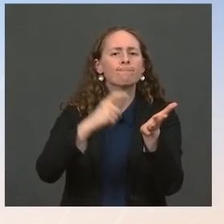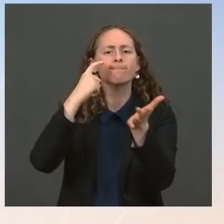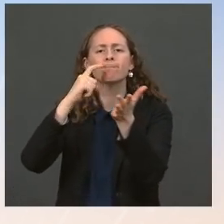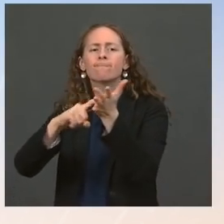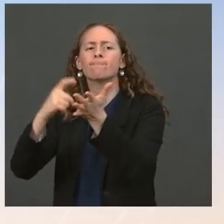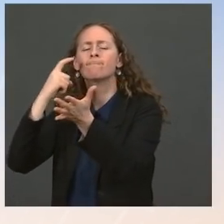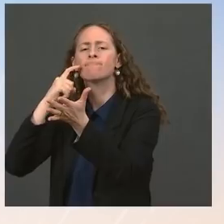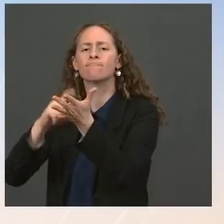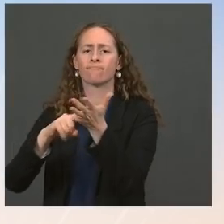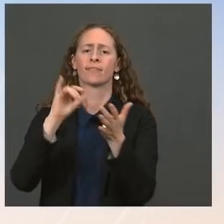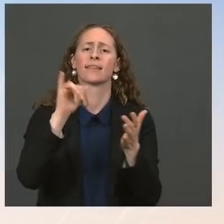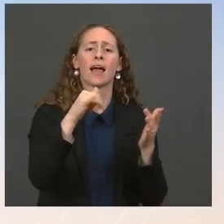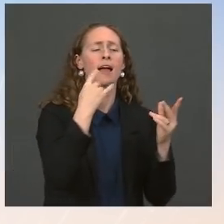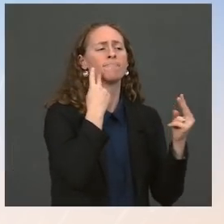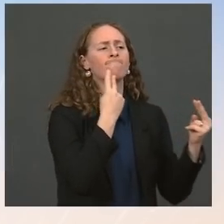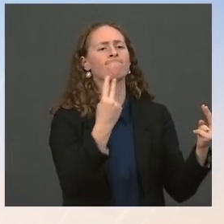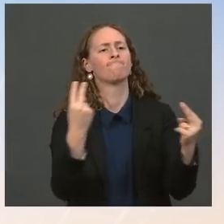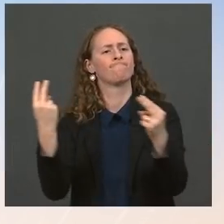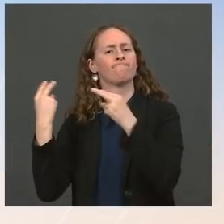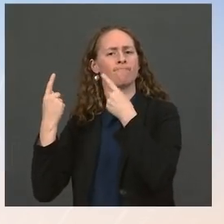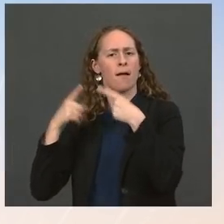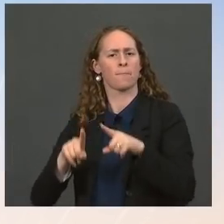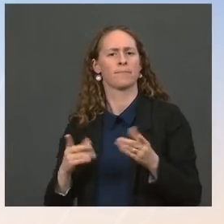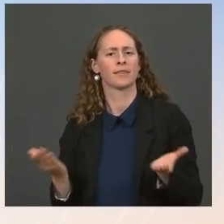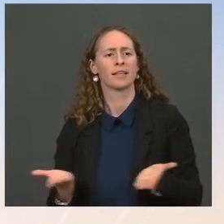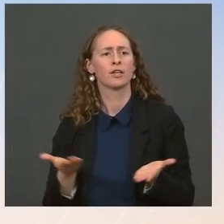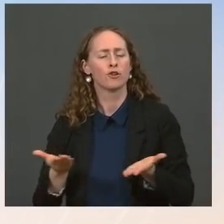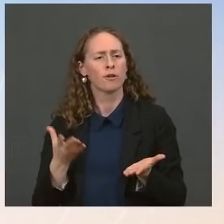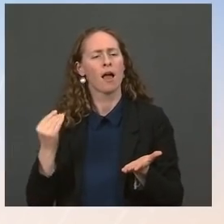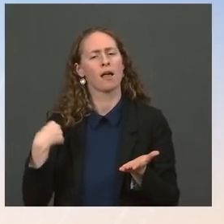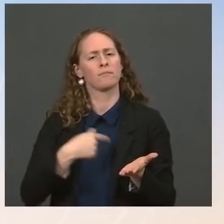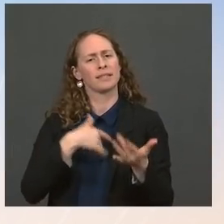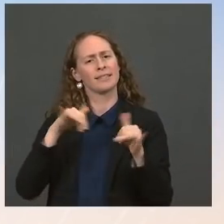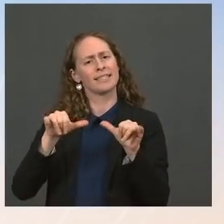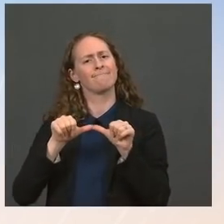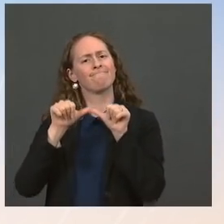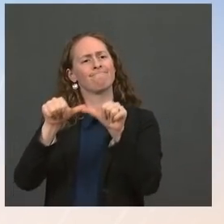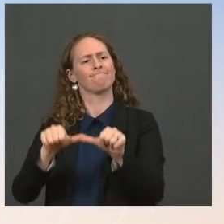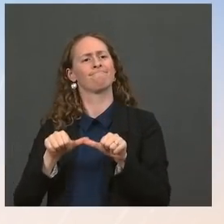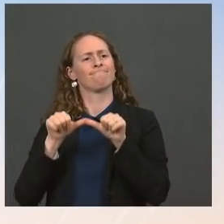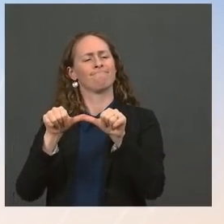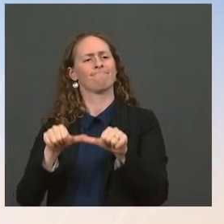and perseverance since September 11th." Finally, I wanted to note that the FDA issued guidance